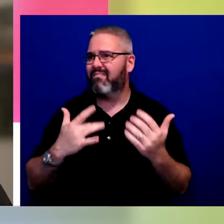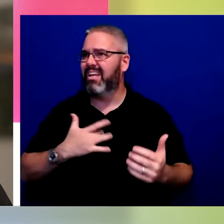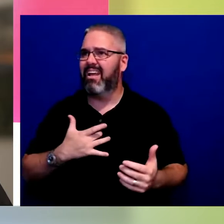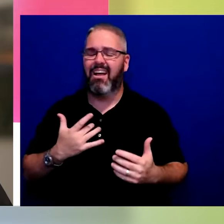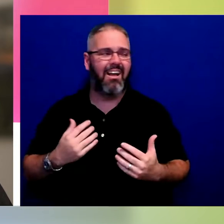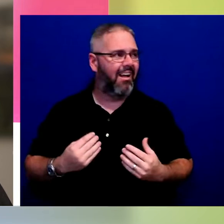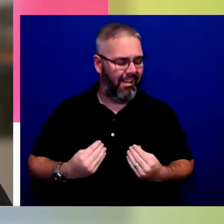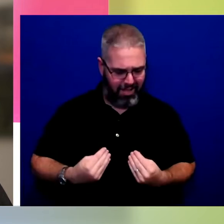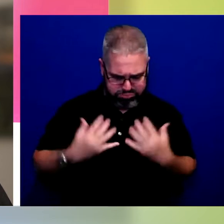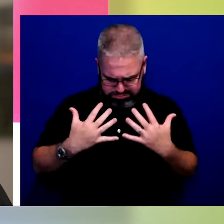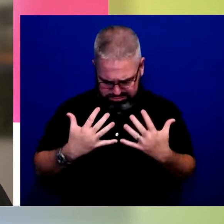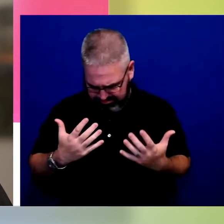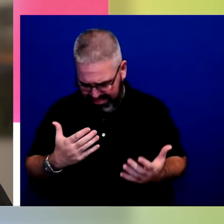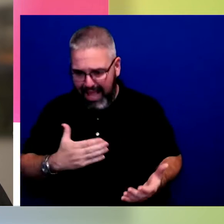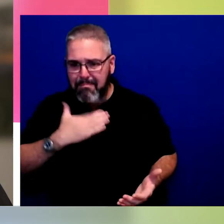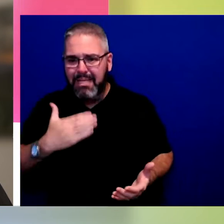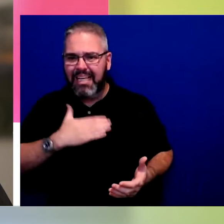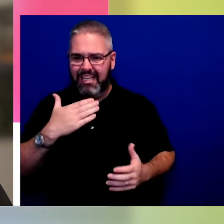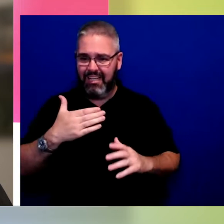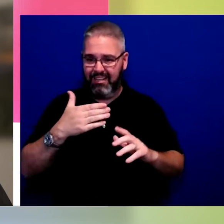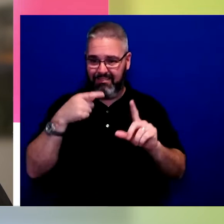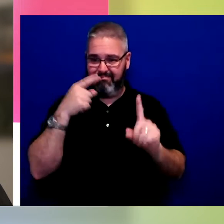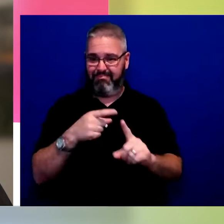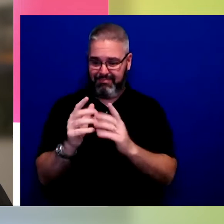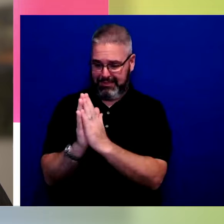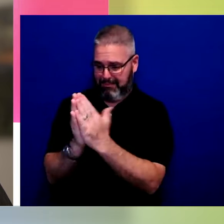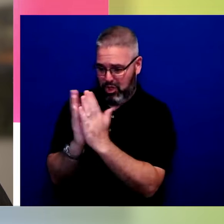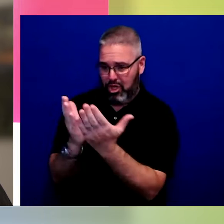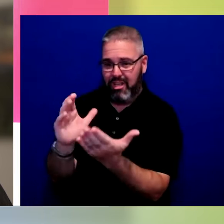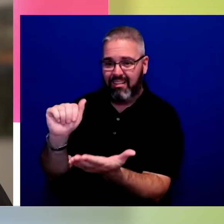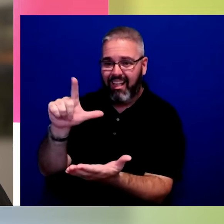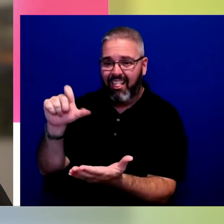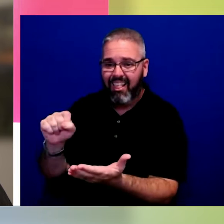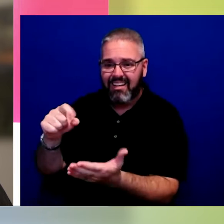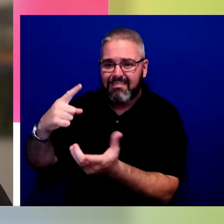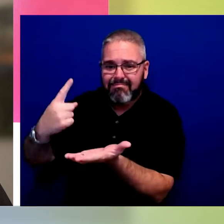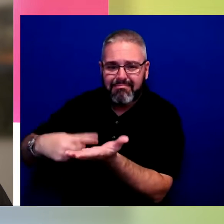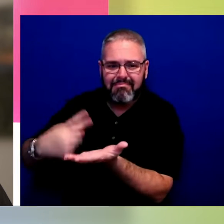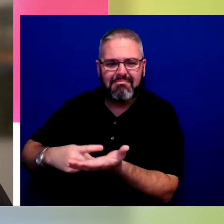It's not a book about ALS, Jenny,